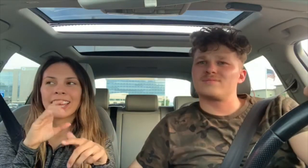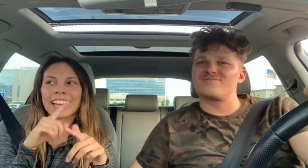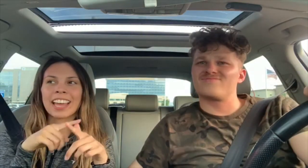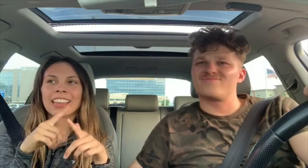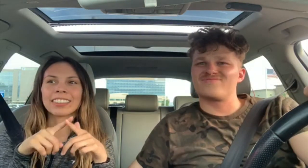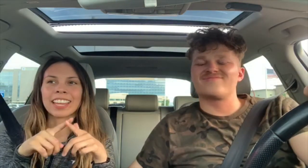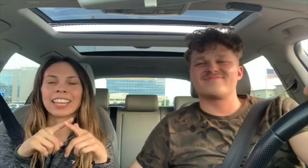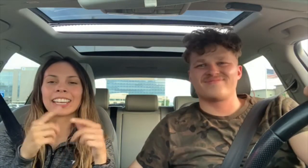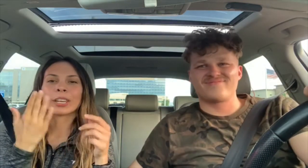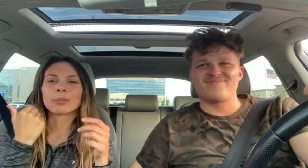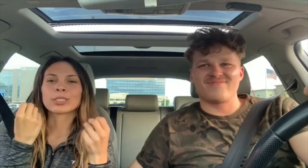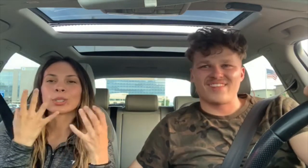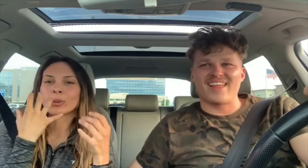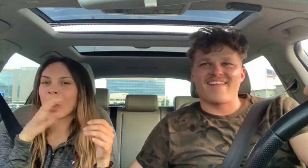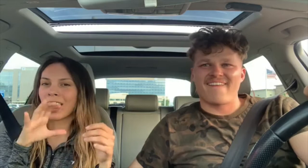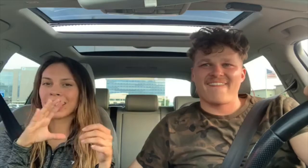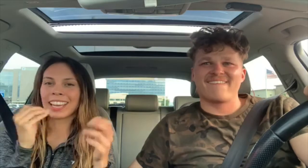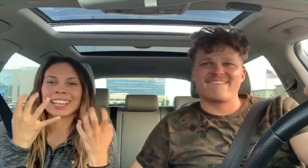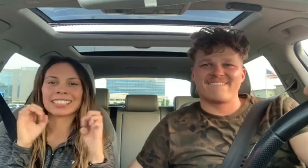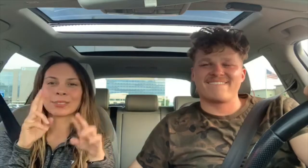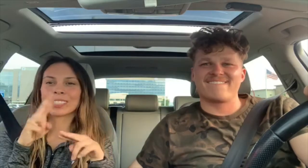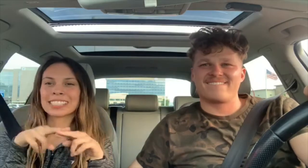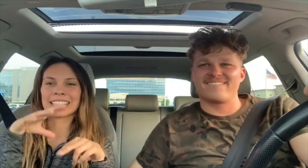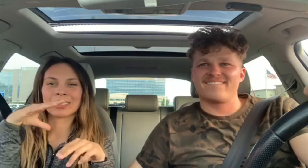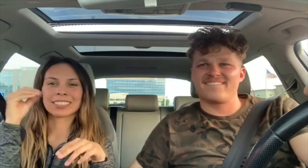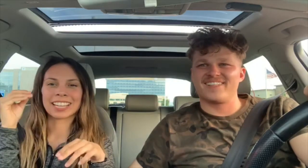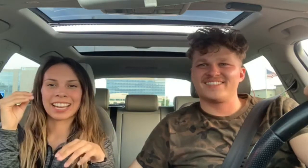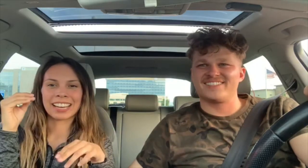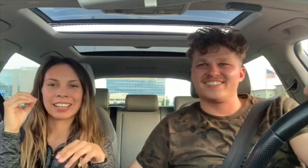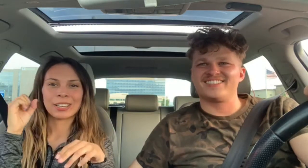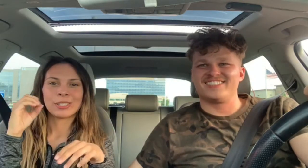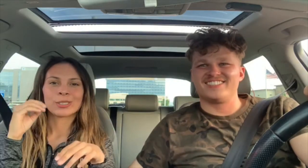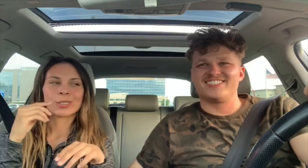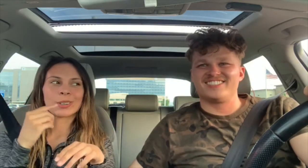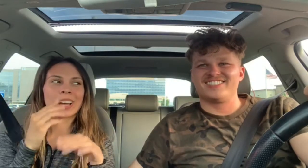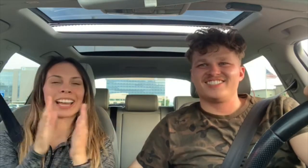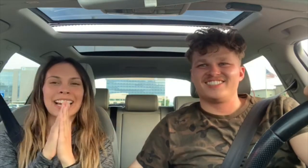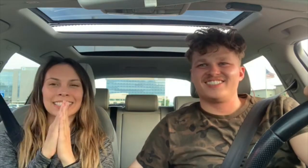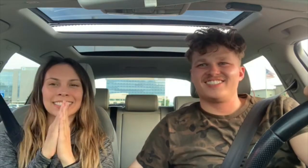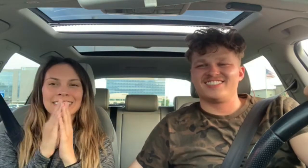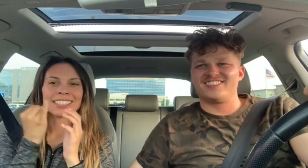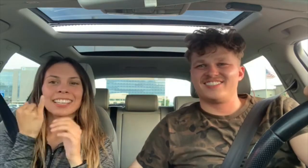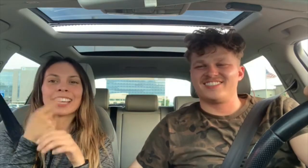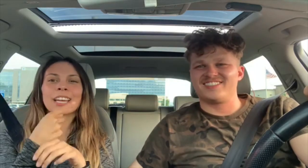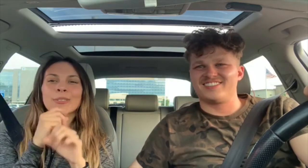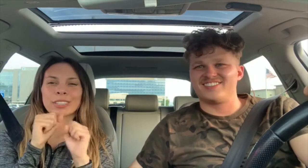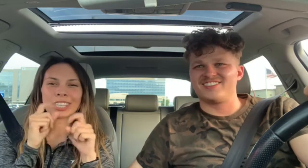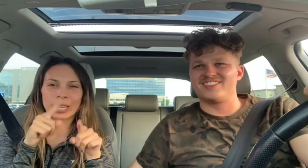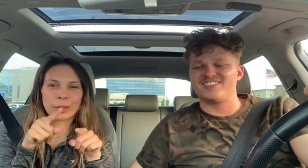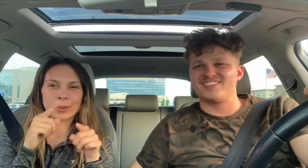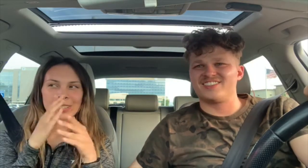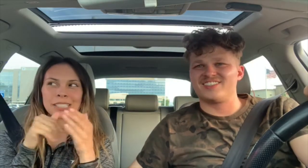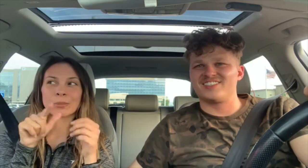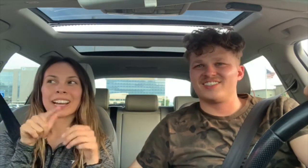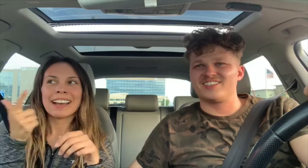And then it was too hot and we didn't want to sit outside So I asked if we could go somewhere else